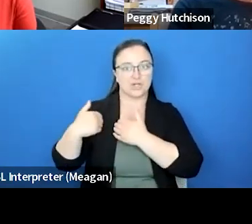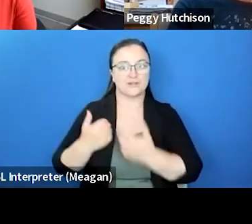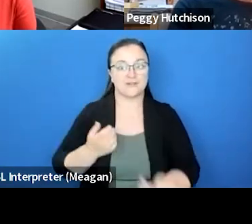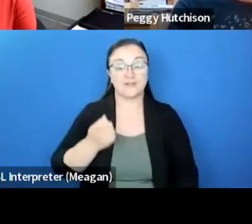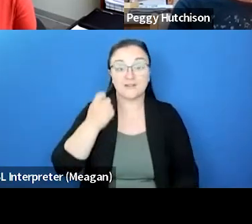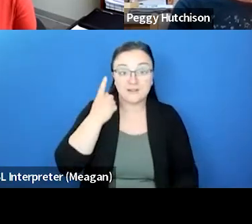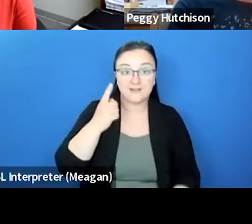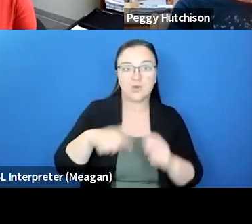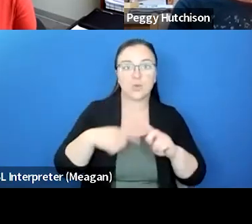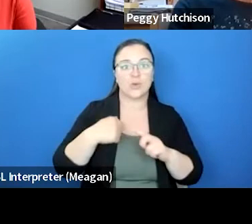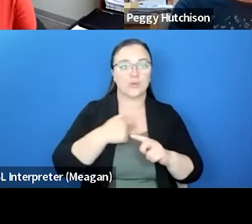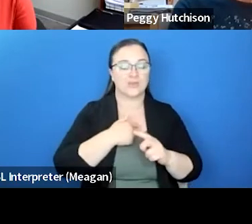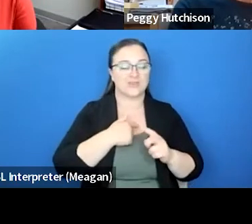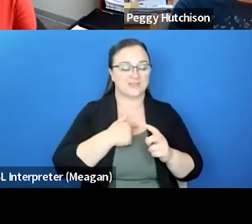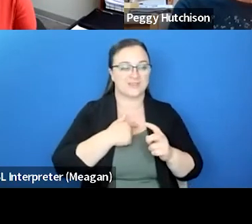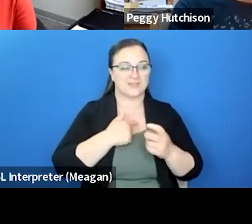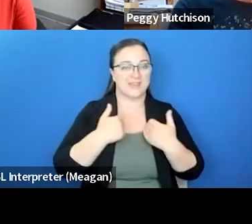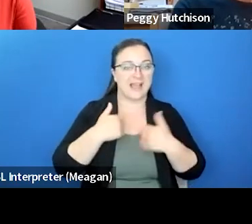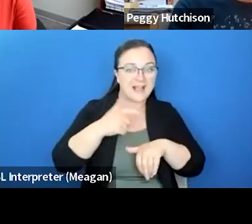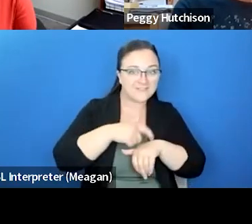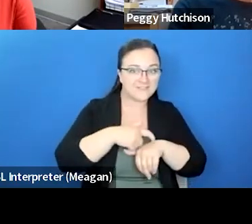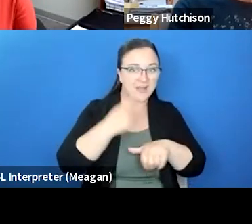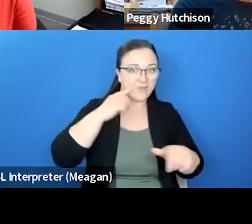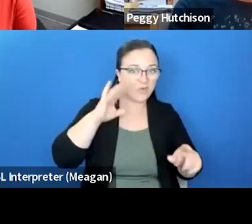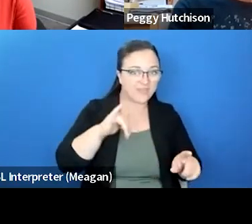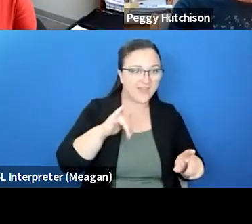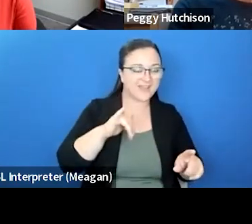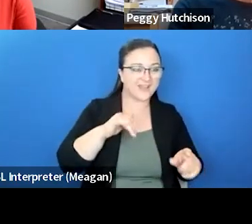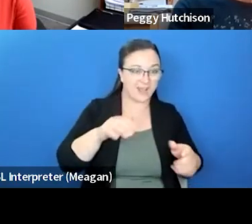Yet when there's time spent to doing that, the payoff is so immense.